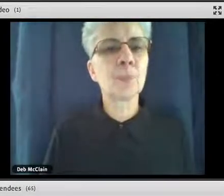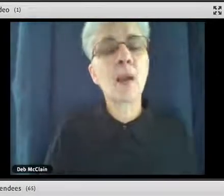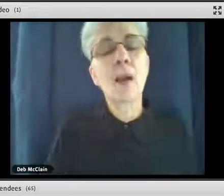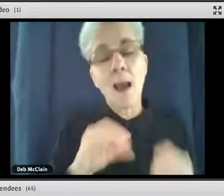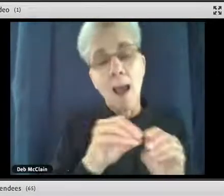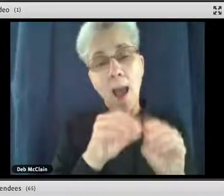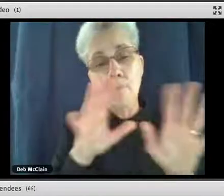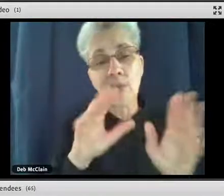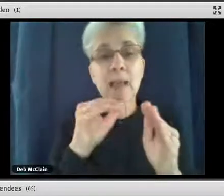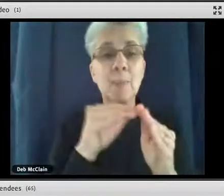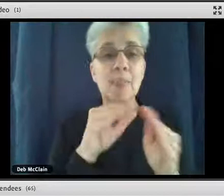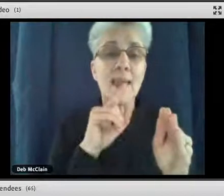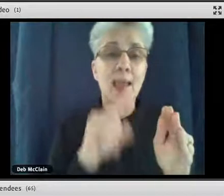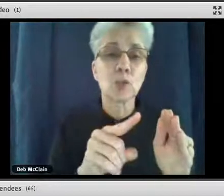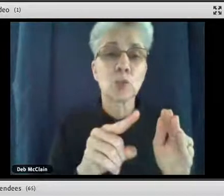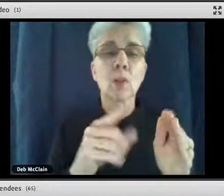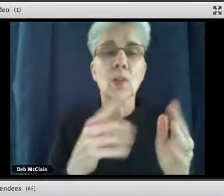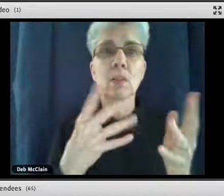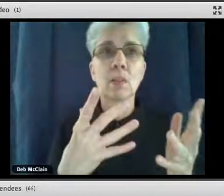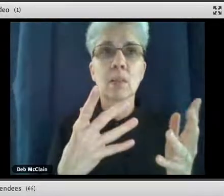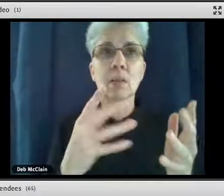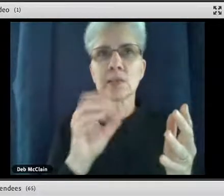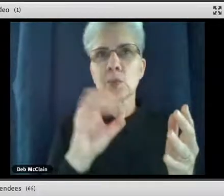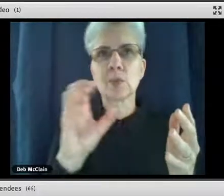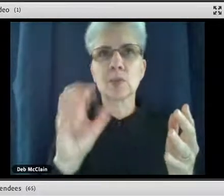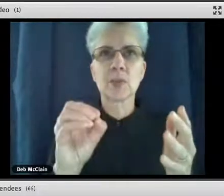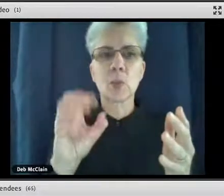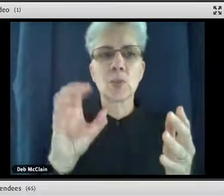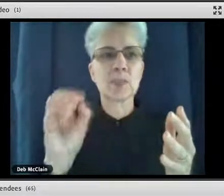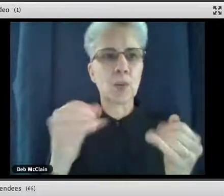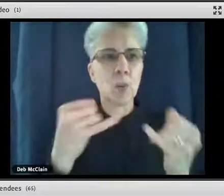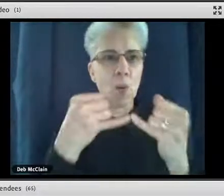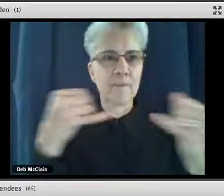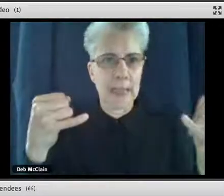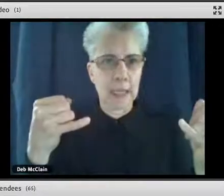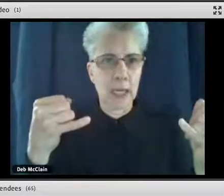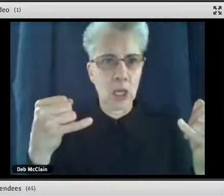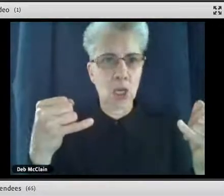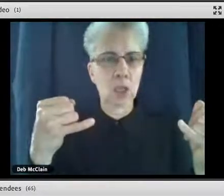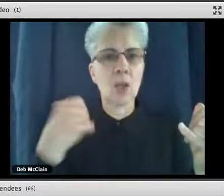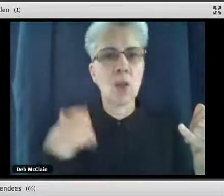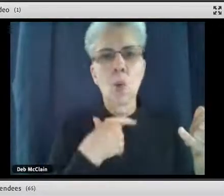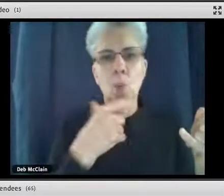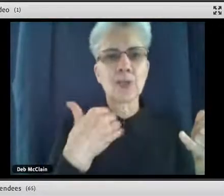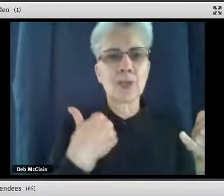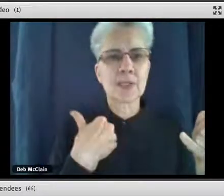And I'm, you know, obviously in the actual 000 field,